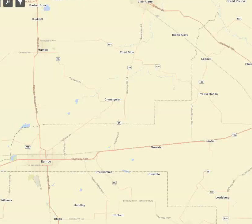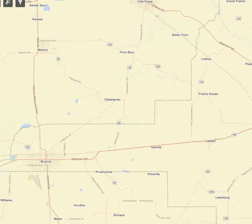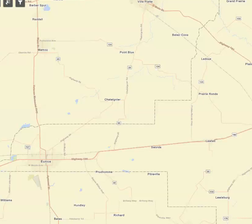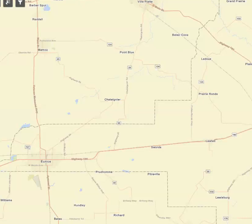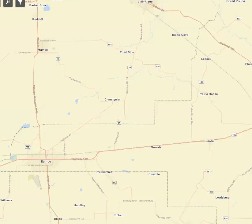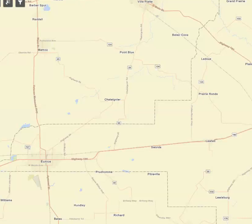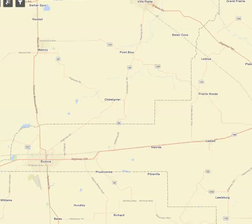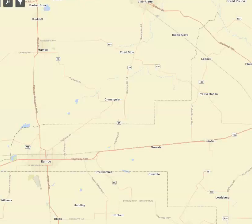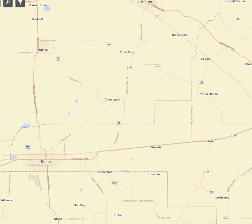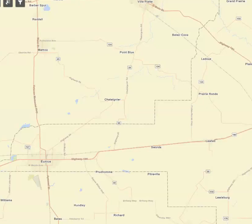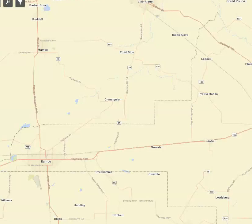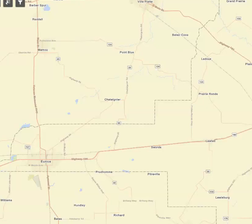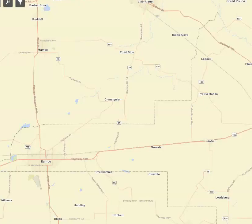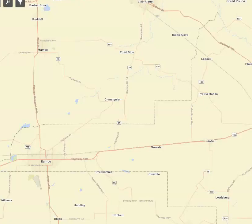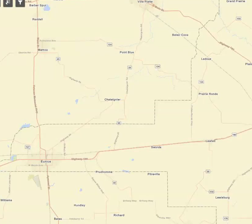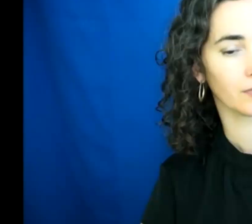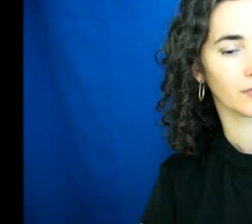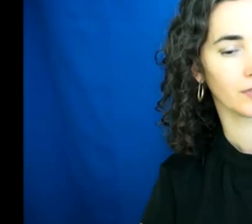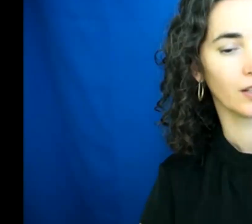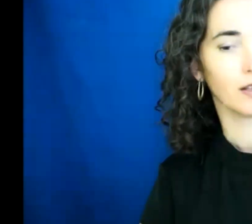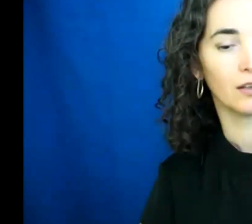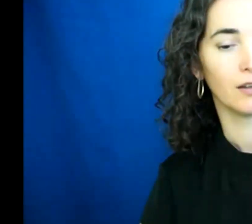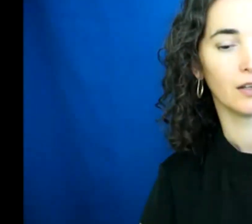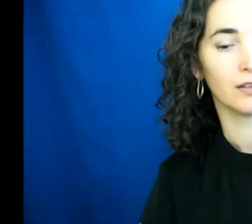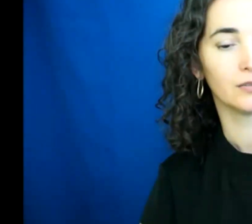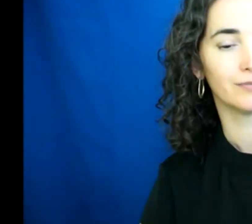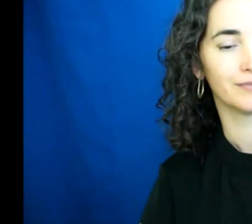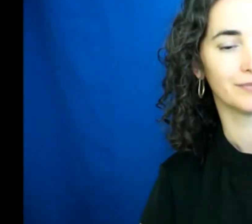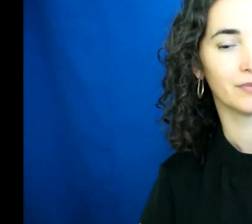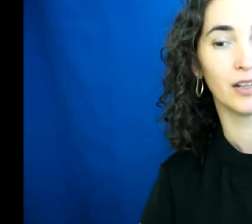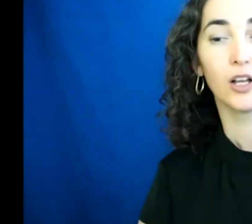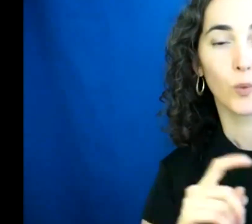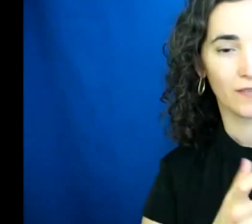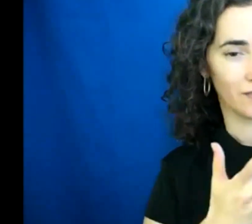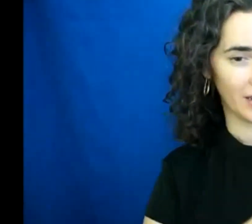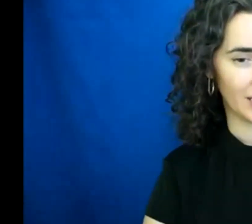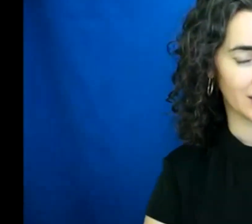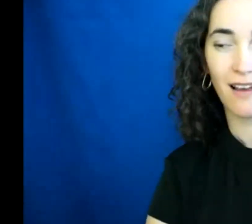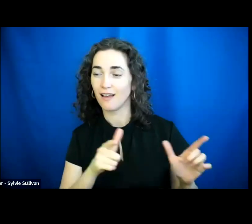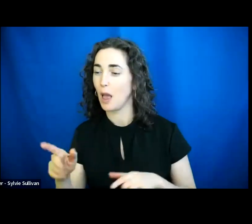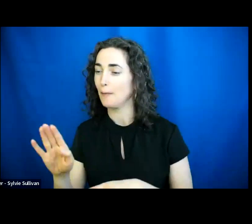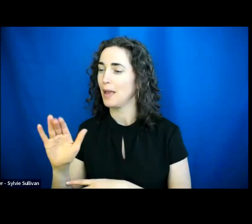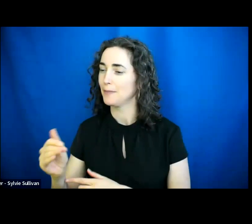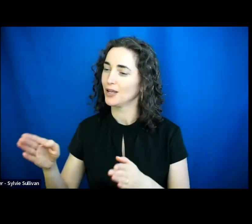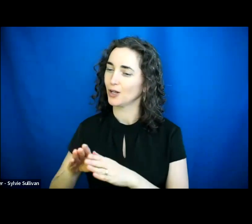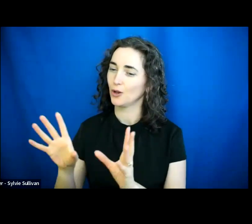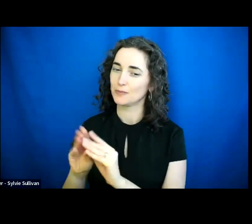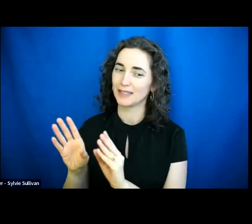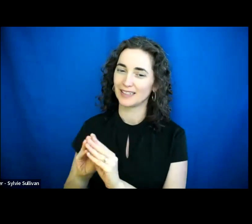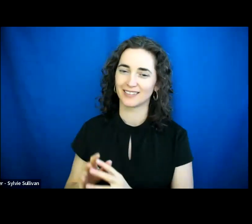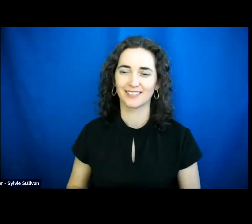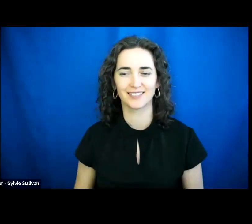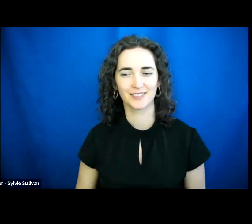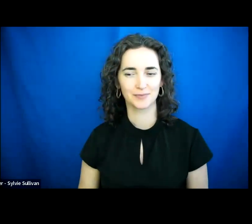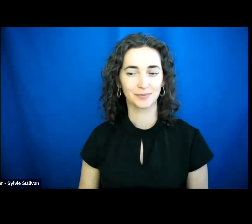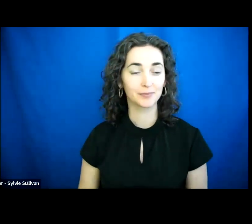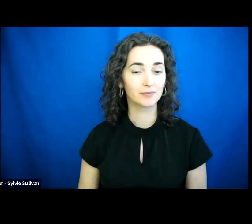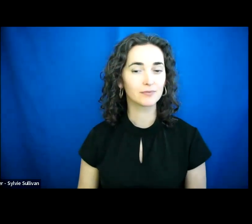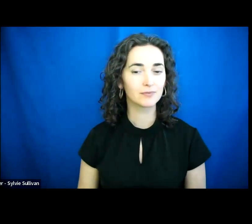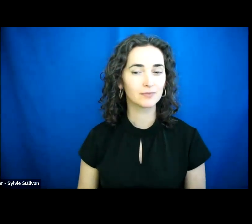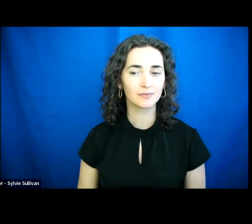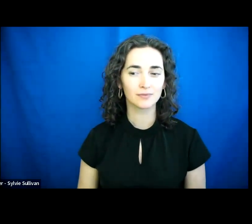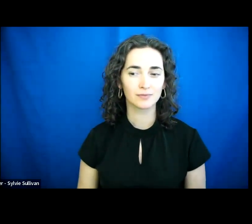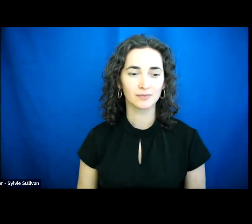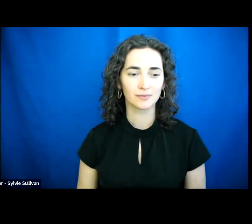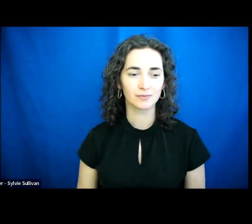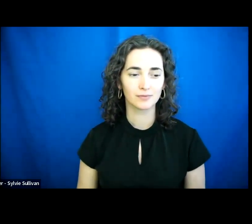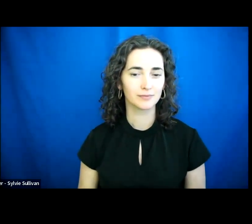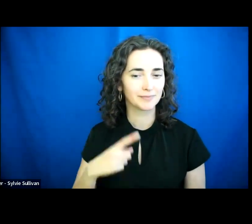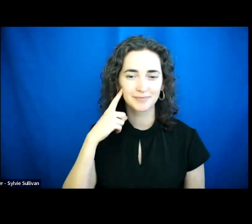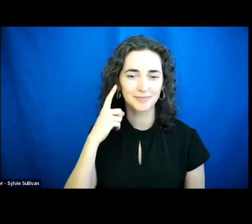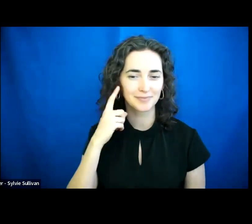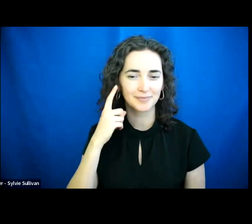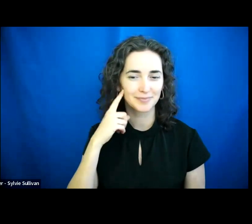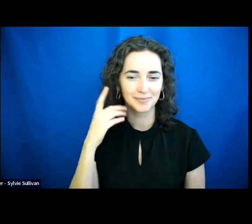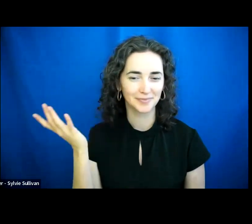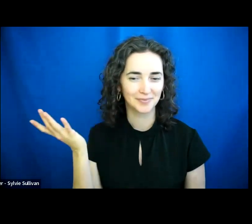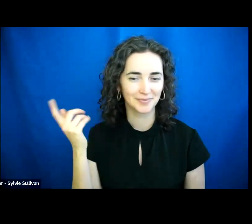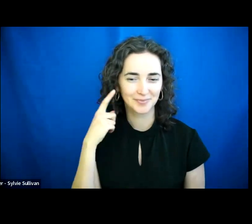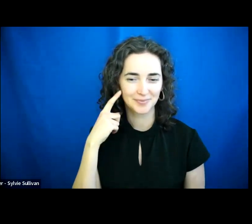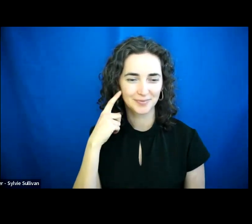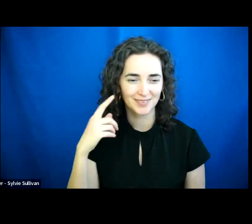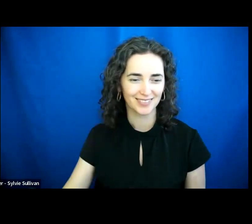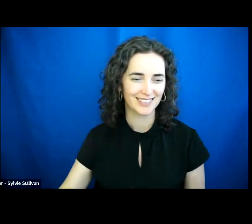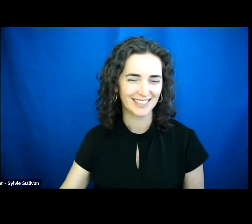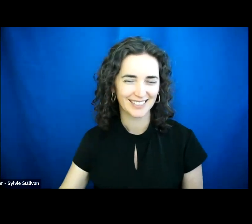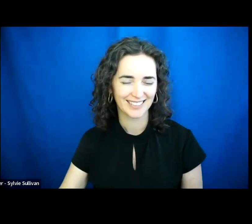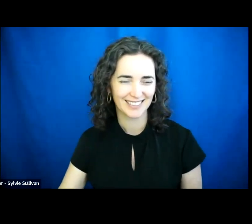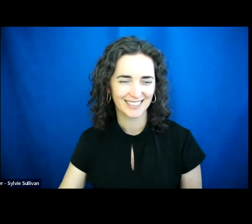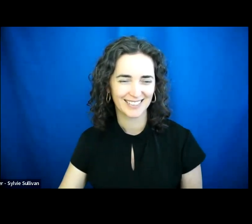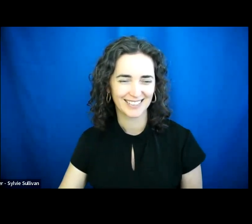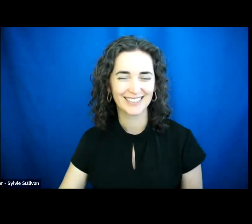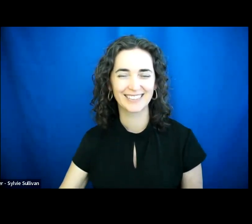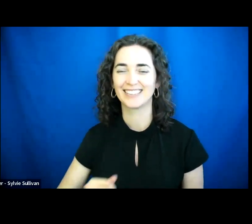All right, and that was all of the questions. So I will turn it back to Bambi to close the meeting out.